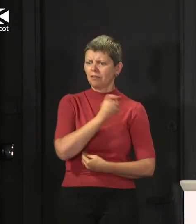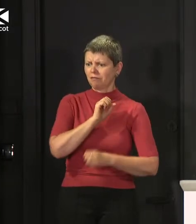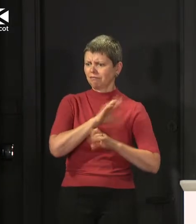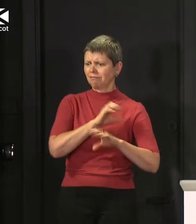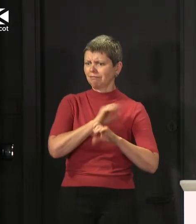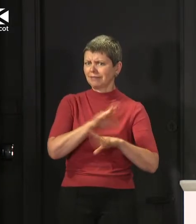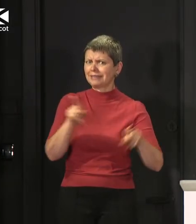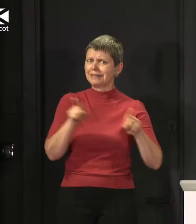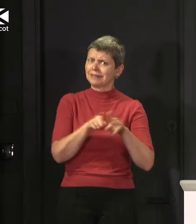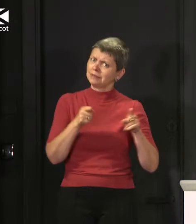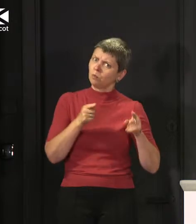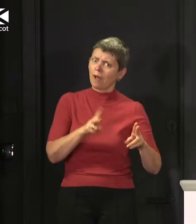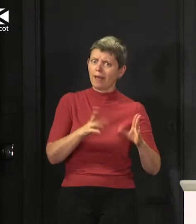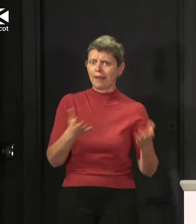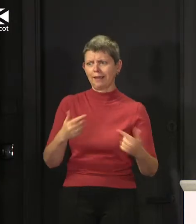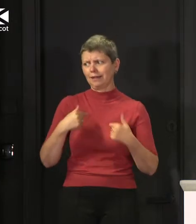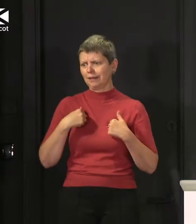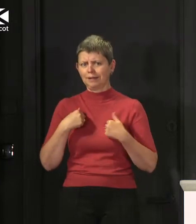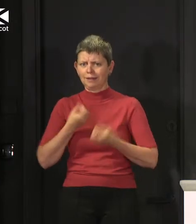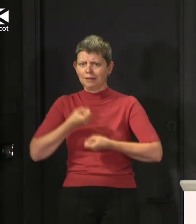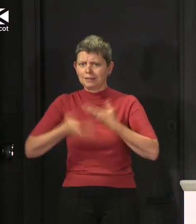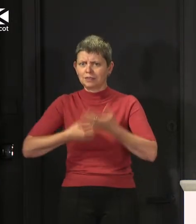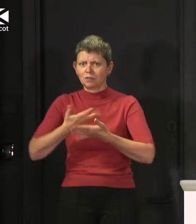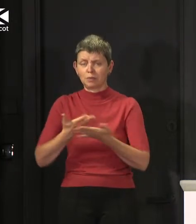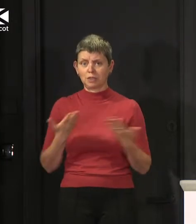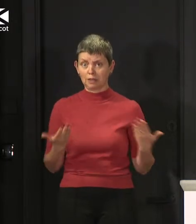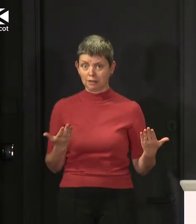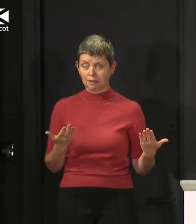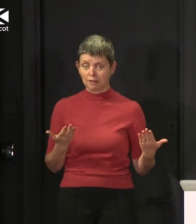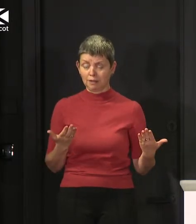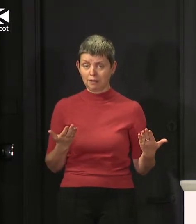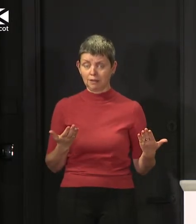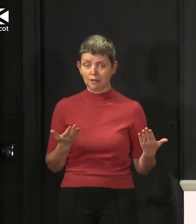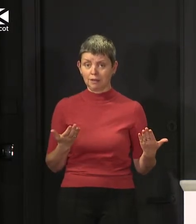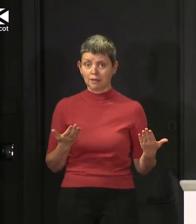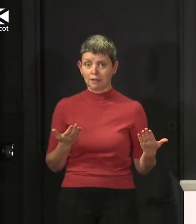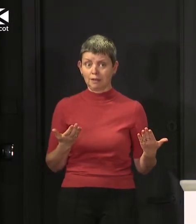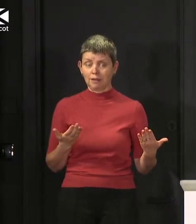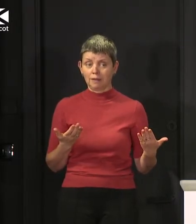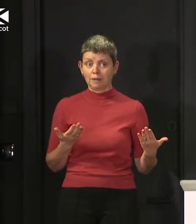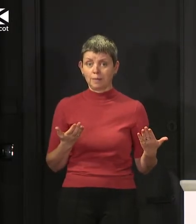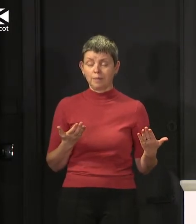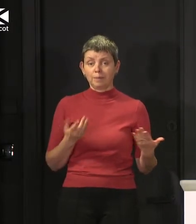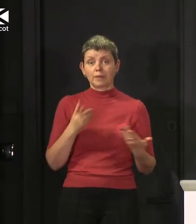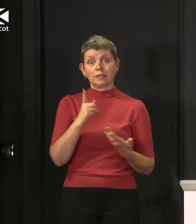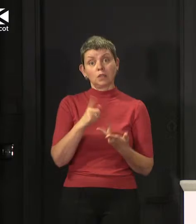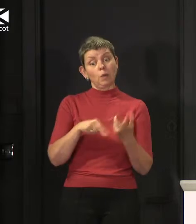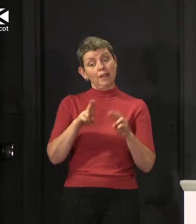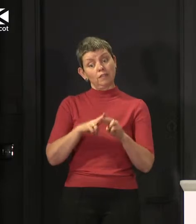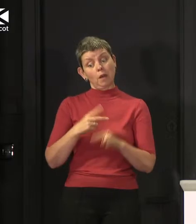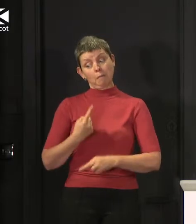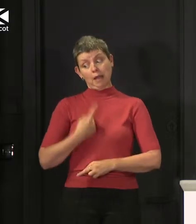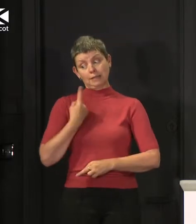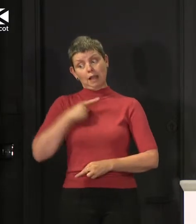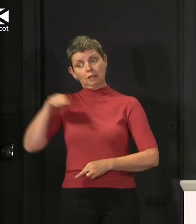If I was, if I can get myself into this headspace, if I was the prime minister right now, I kind